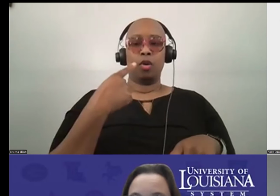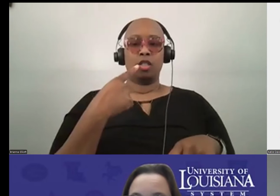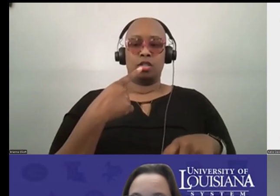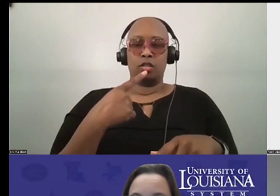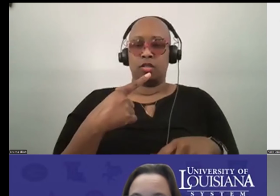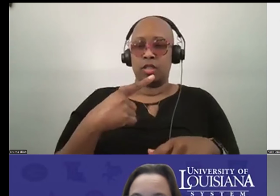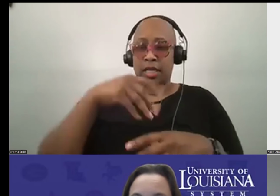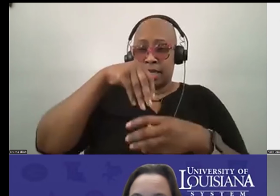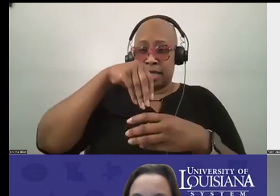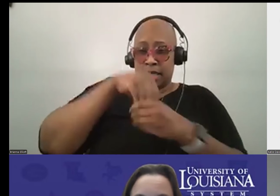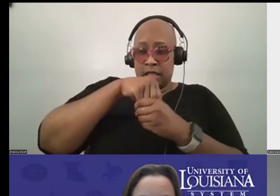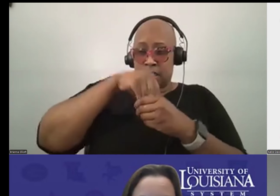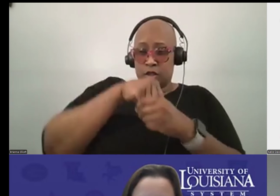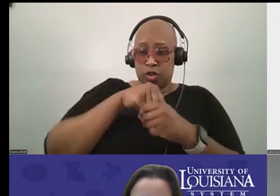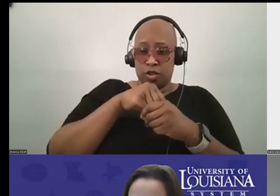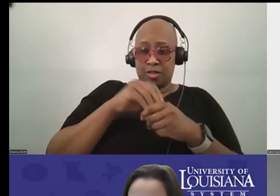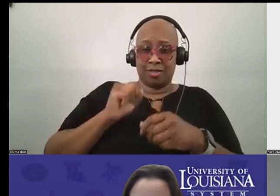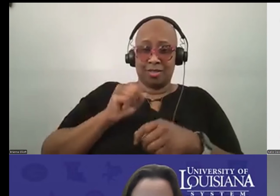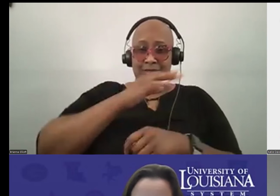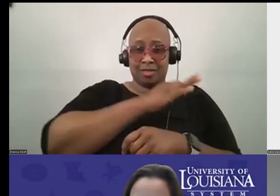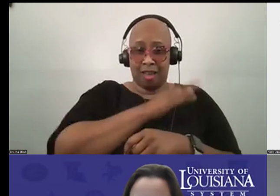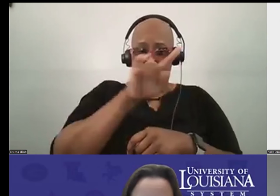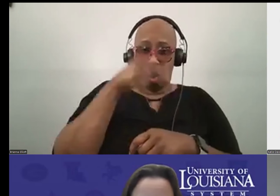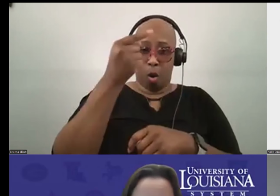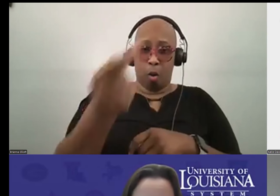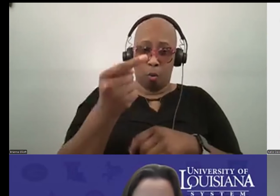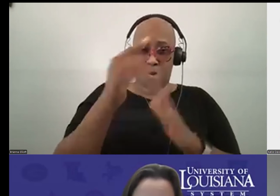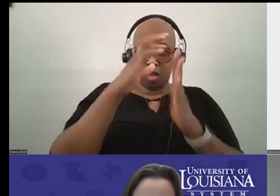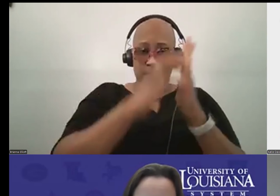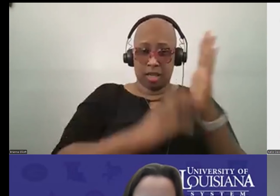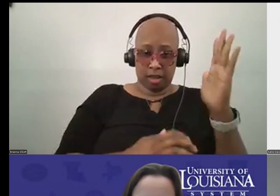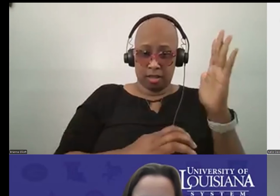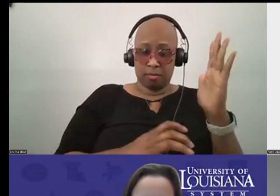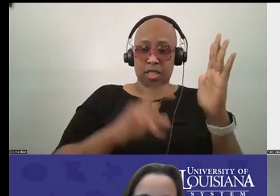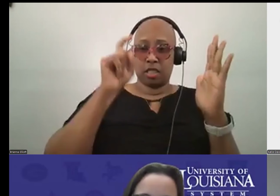need to be accessible?" And I'm going to guess the answer is going to be yes because everything that